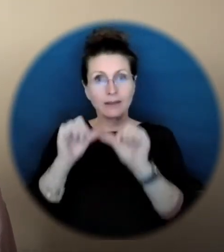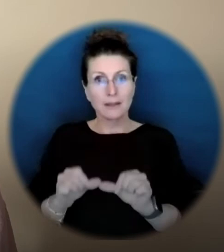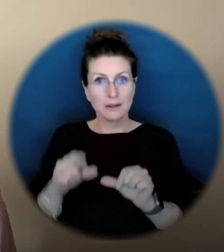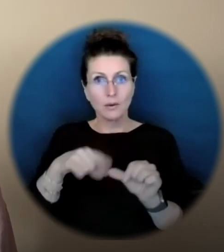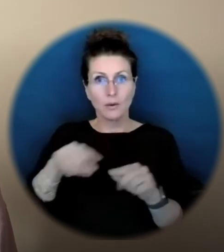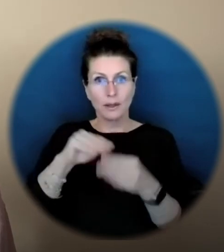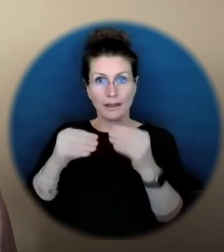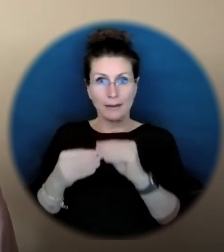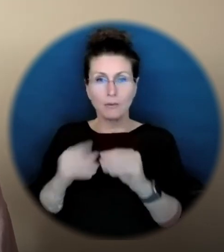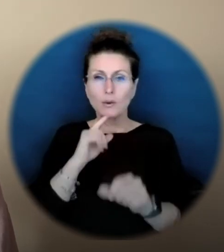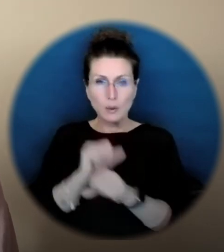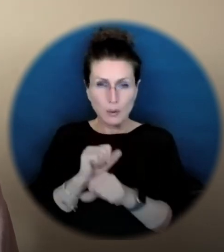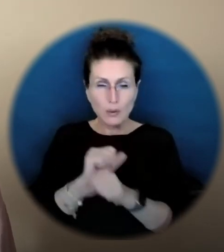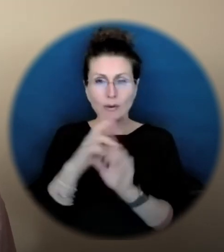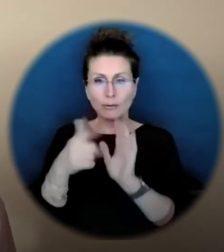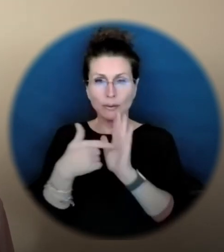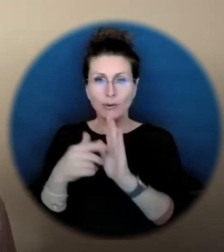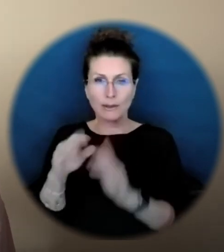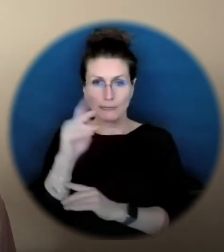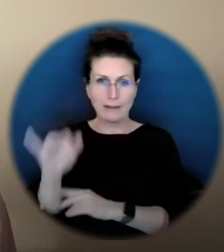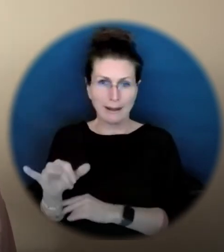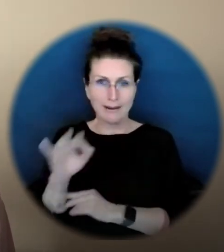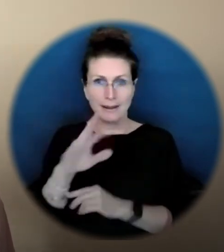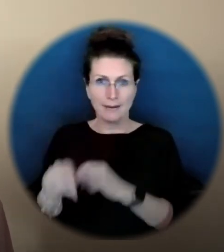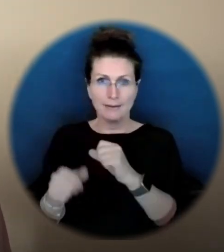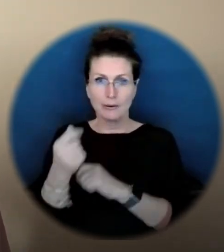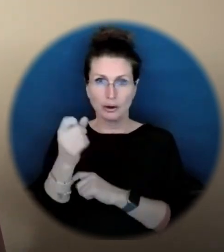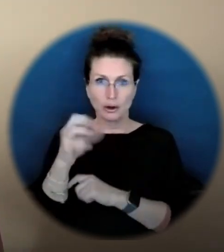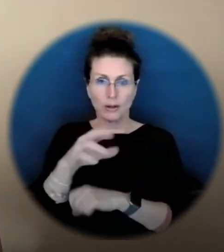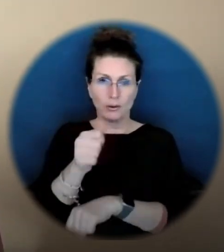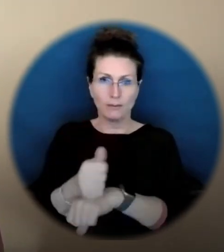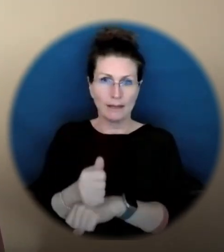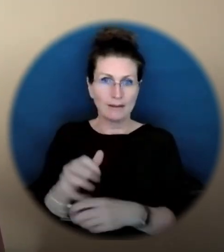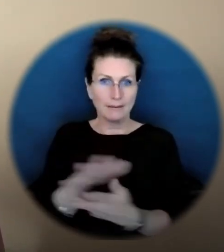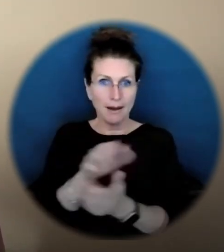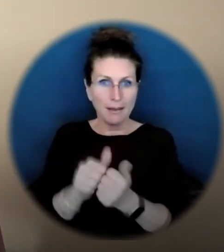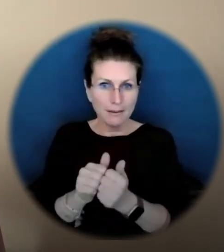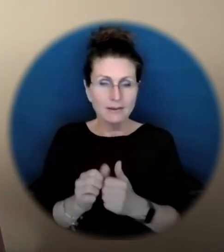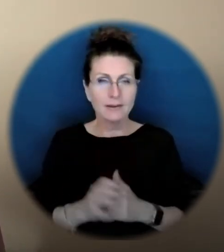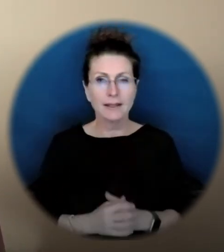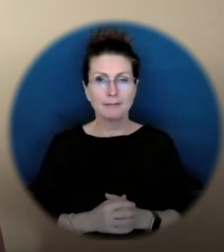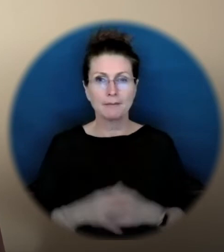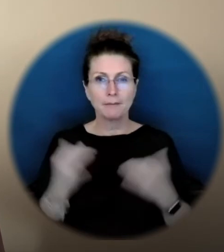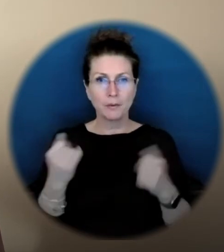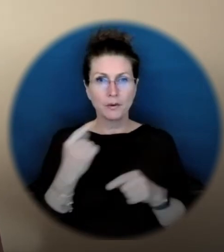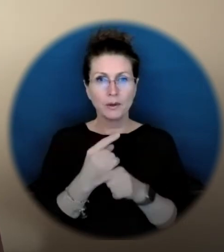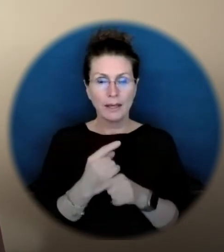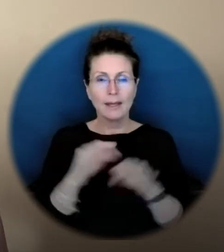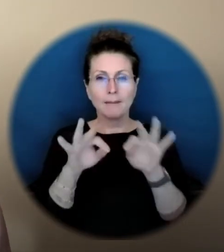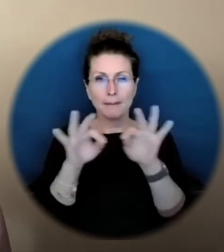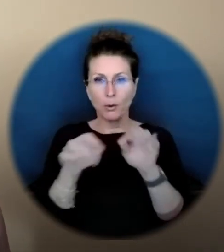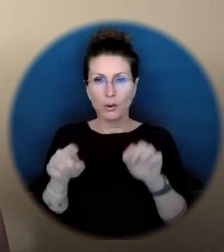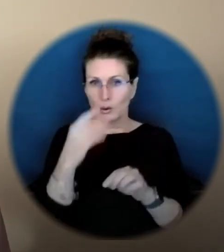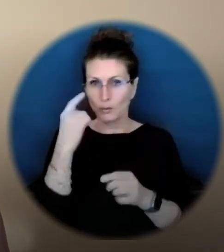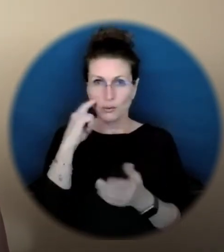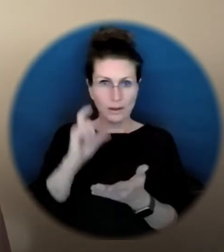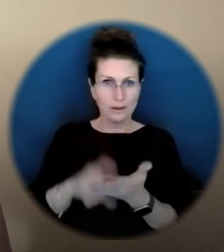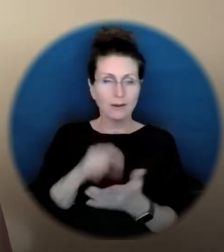these numbers will never truly represent the reality of gender-based violence. Today, it's important to not only recognize